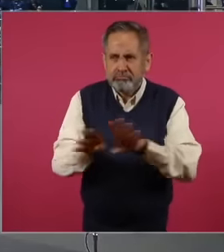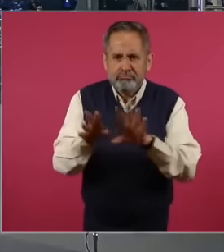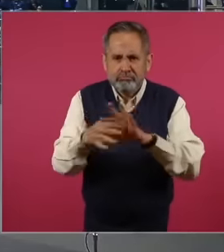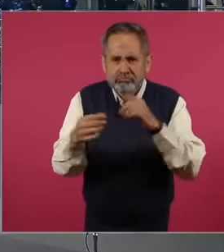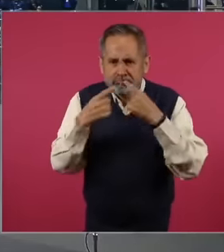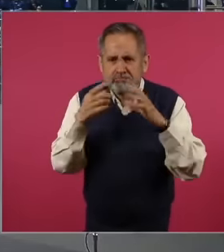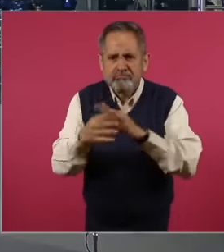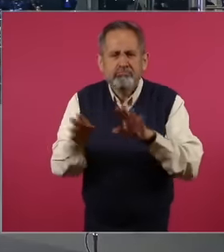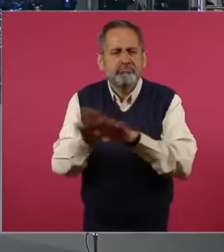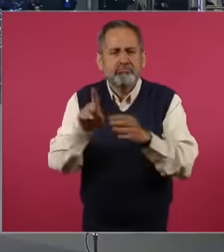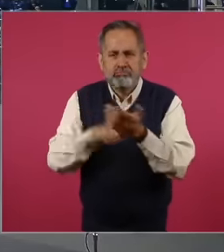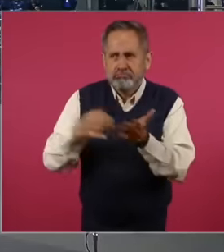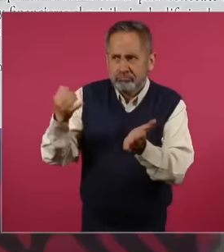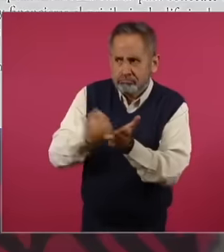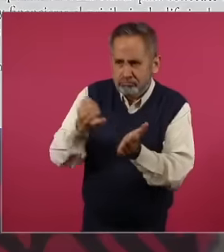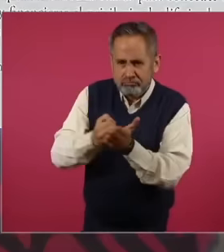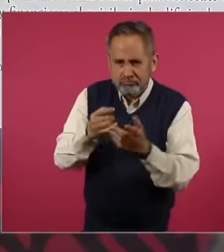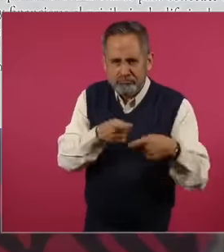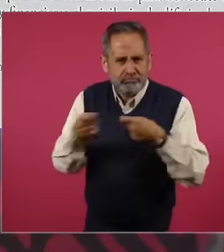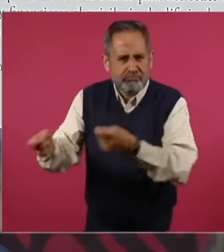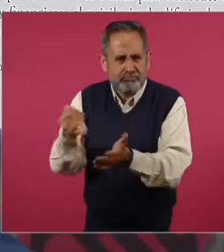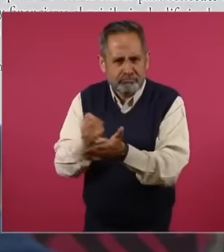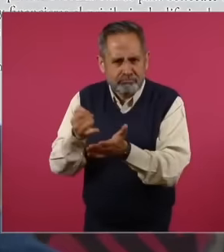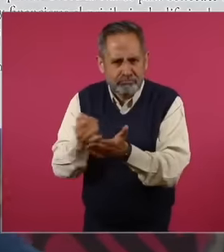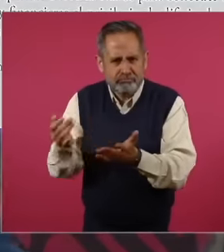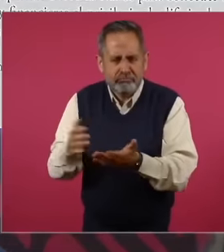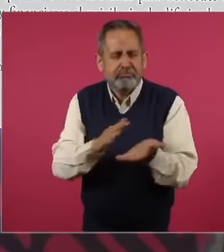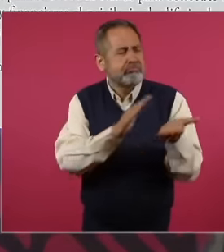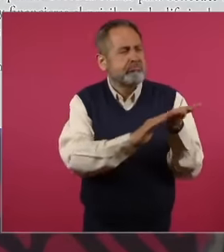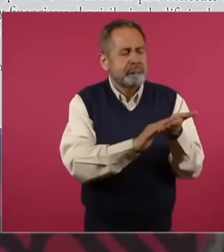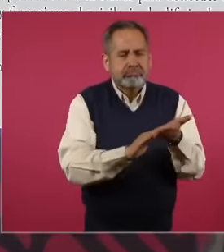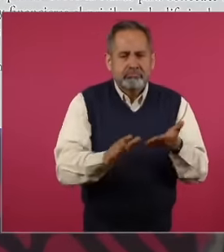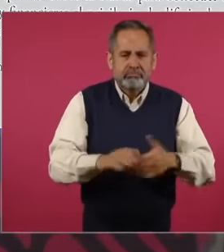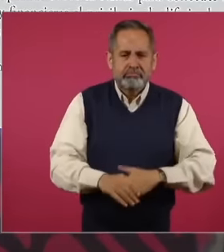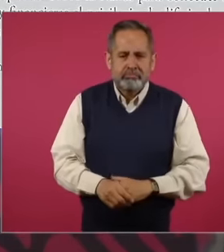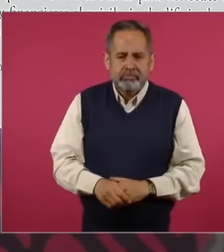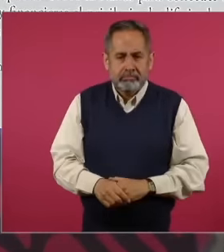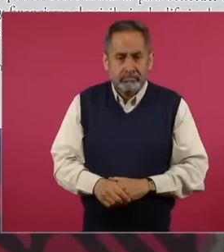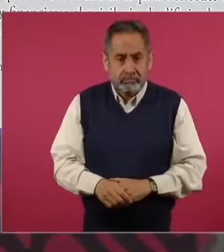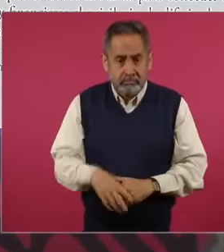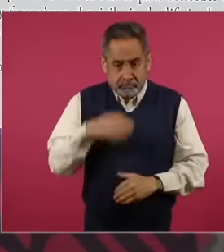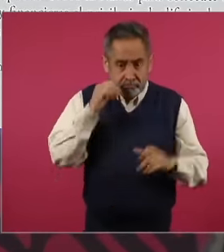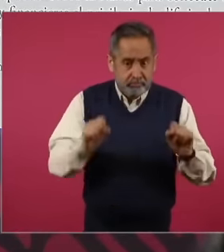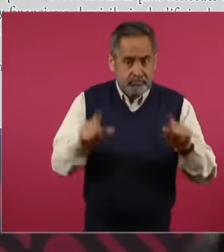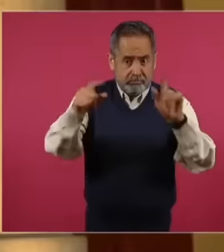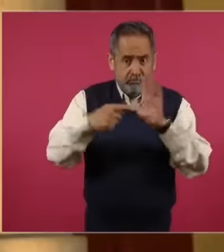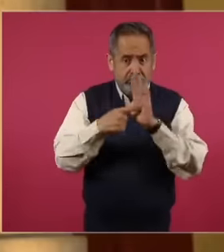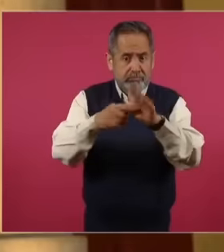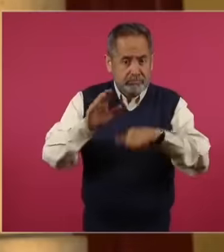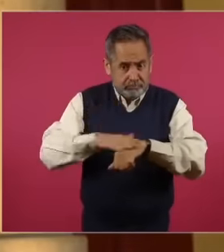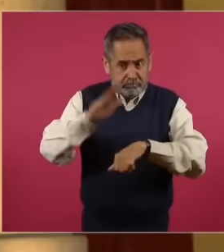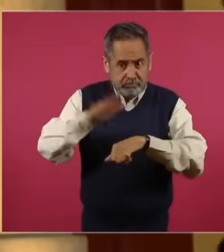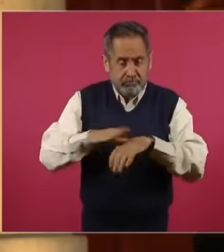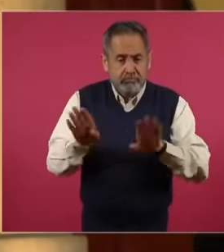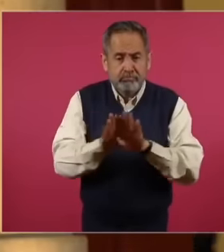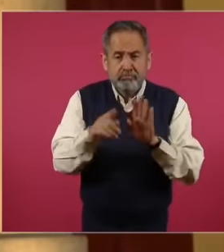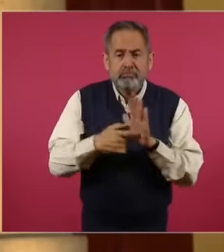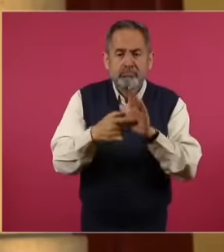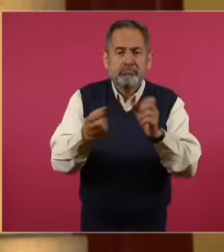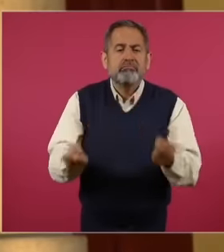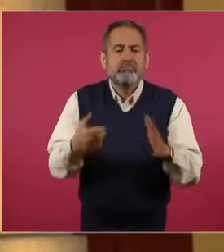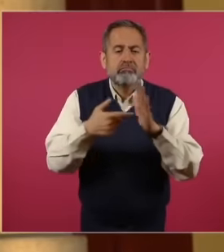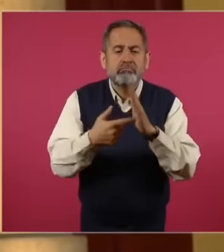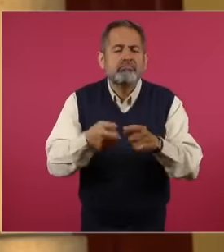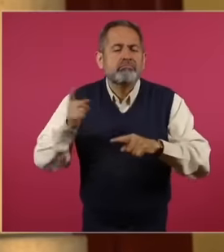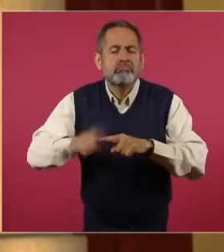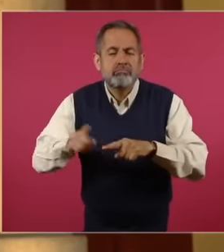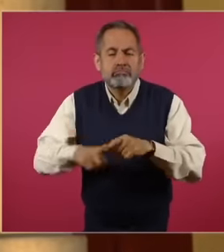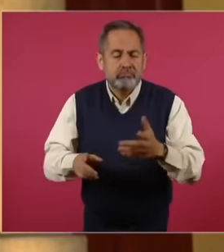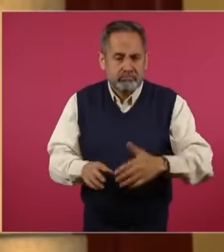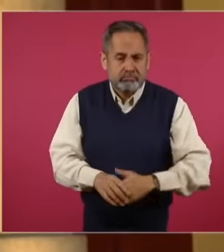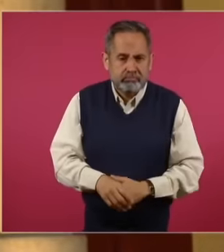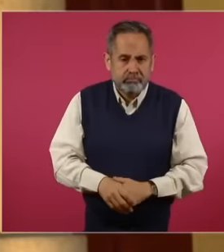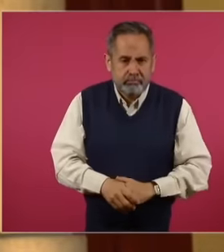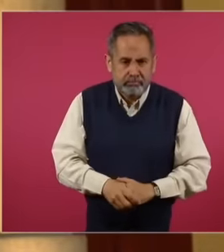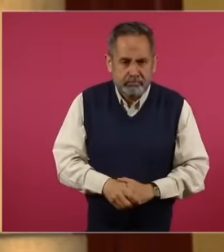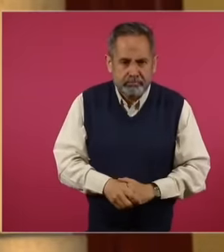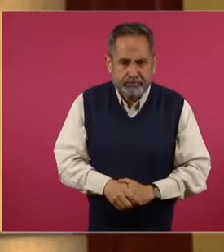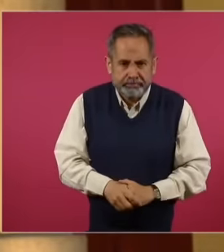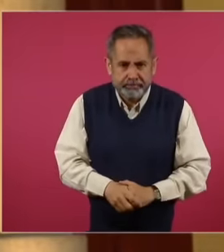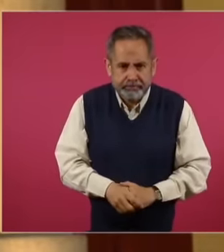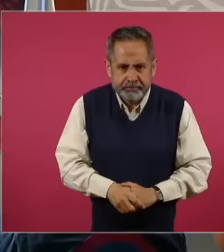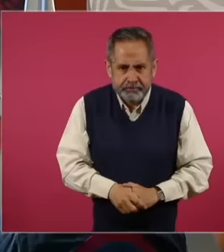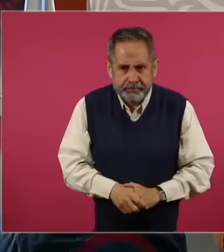taxes, they want them to Let's put the list of how much they condone and to whom you